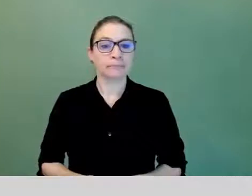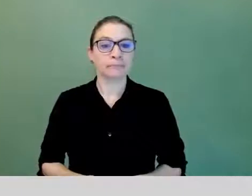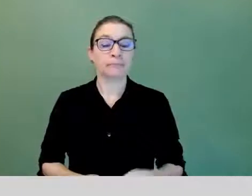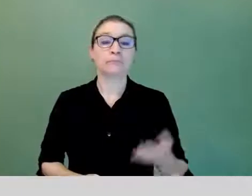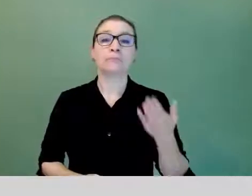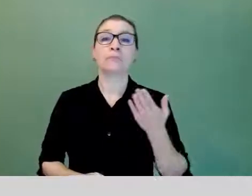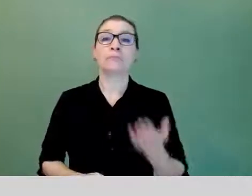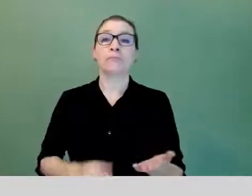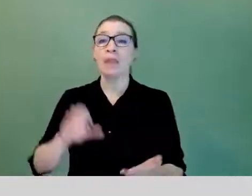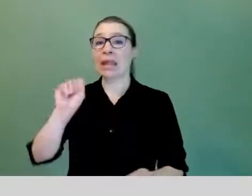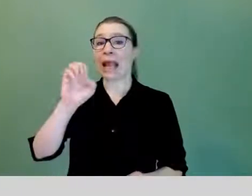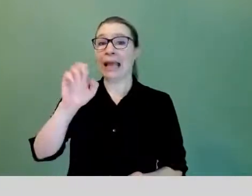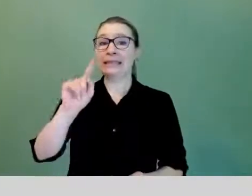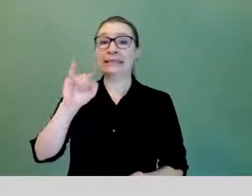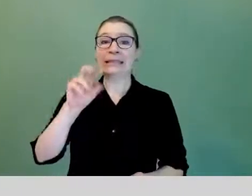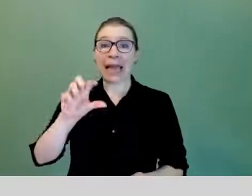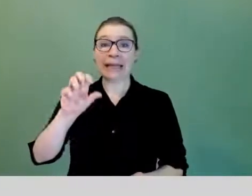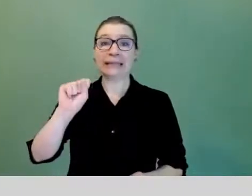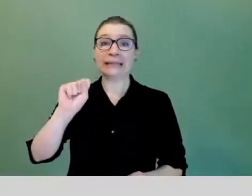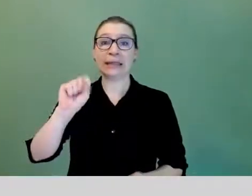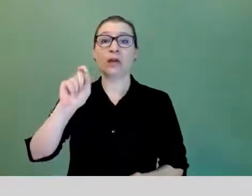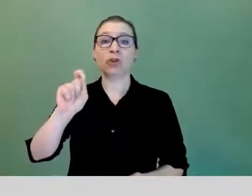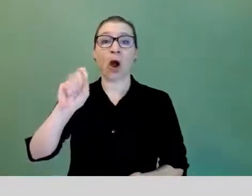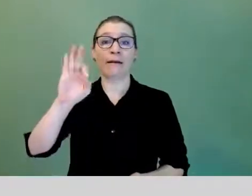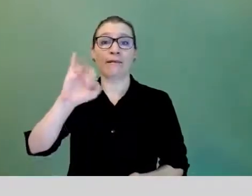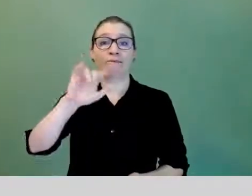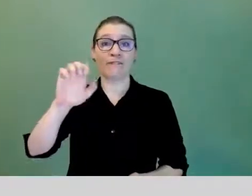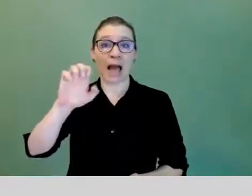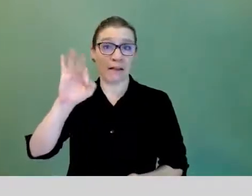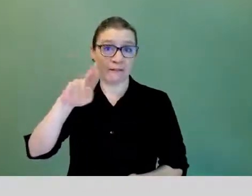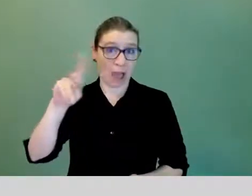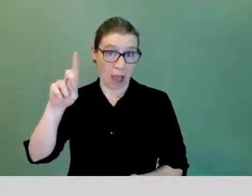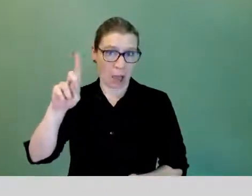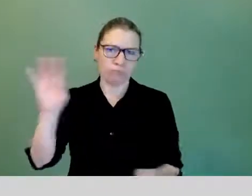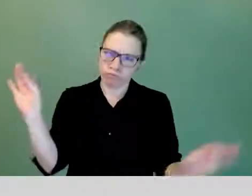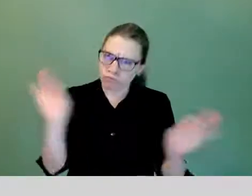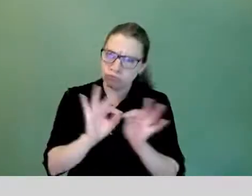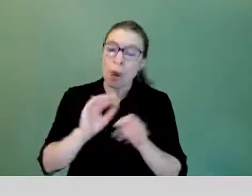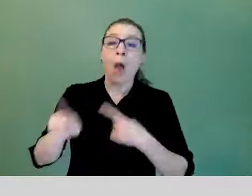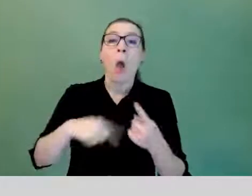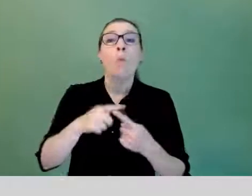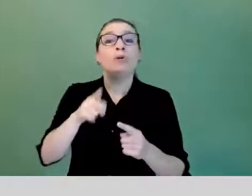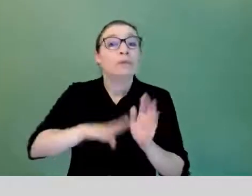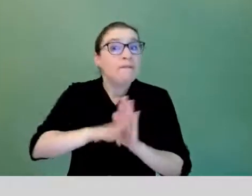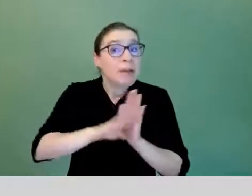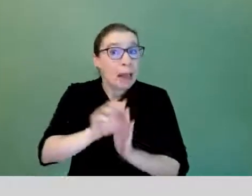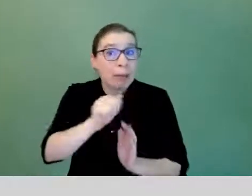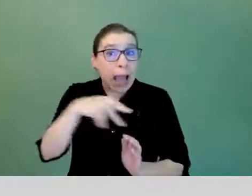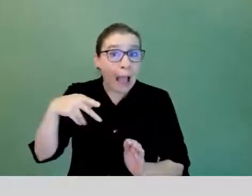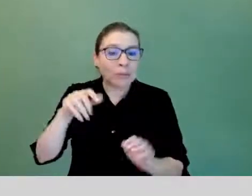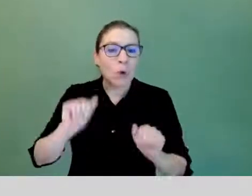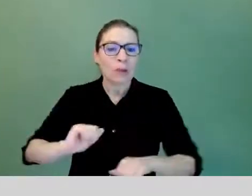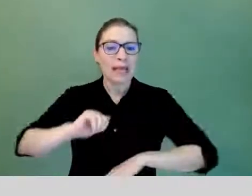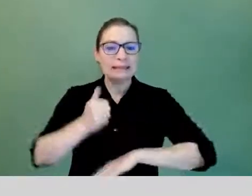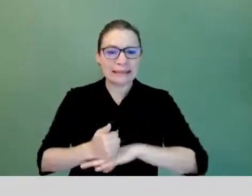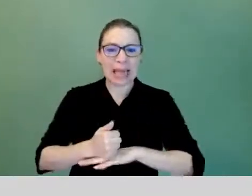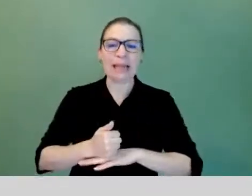Now, this is a settings.py a file, which is very very important. So when you are developing the applications, you can set DEBUG parameter to true